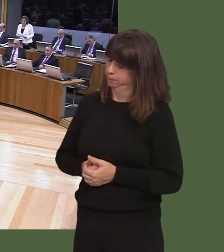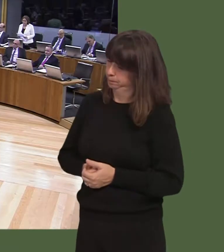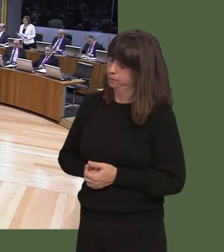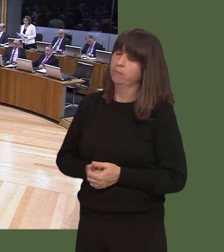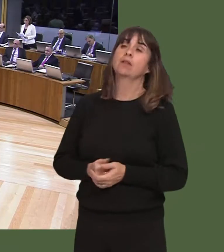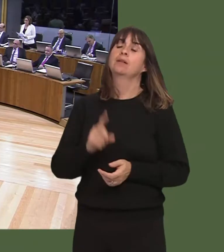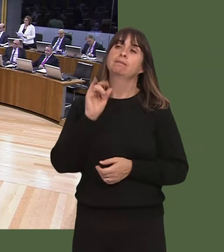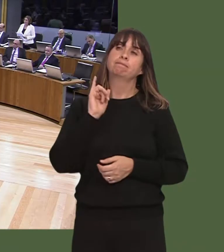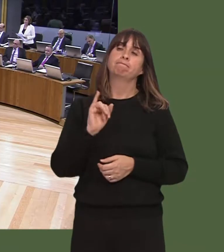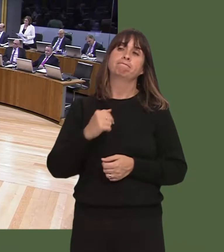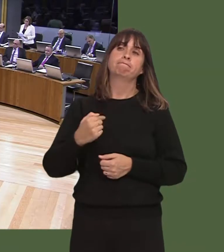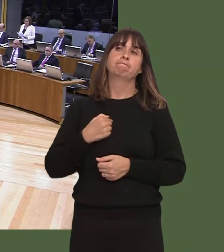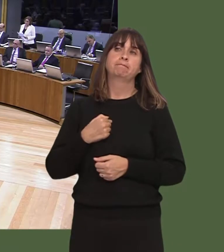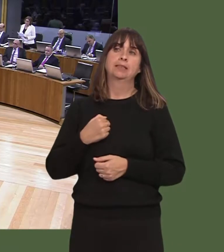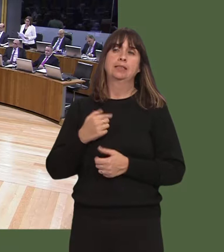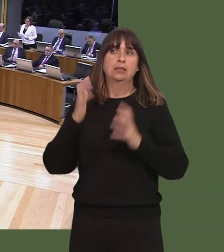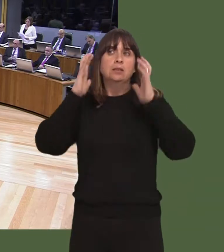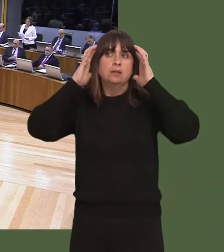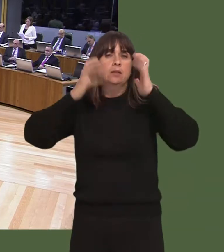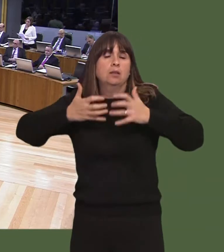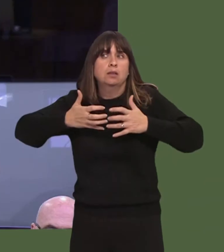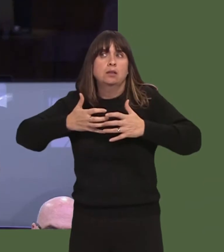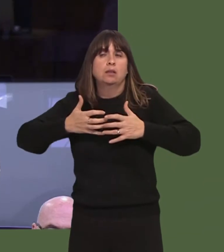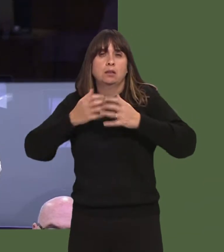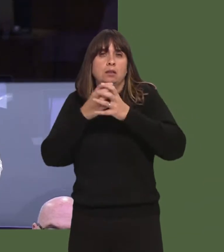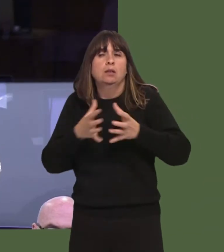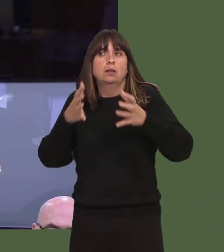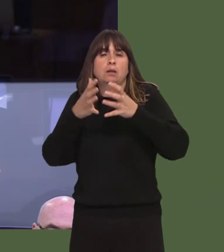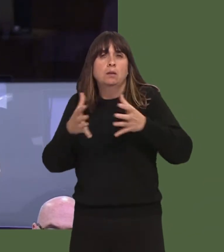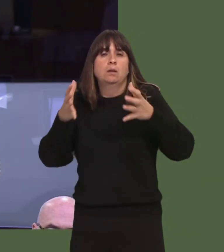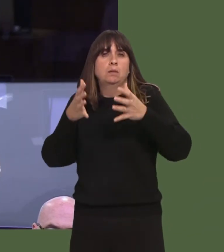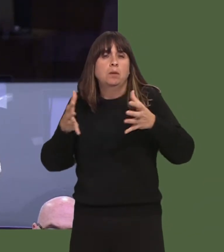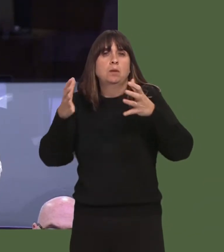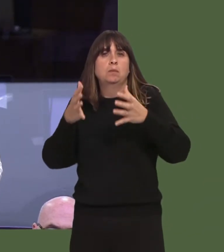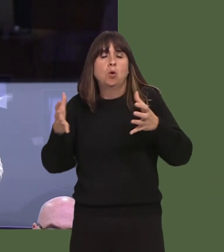However, I am becoming increasingly concerned at the rising numbers of those having to brave